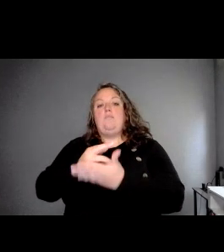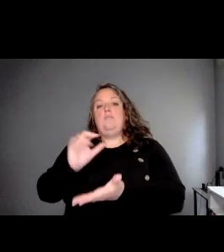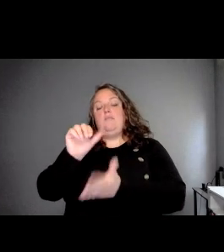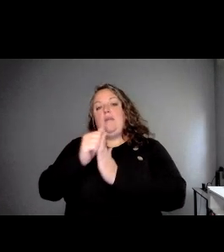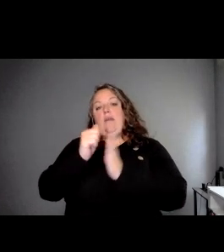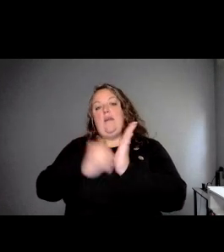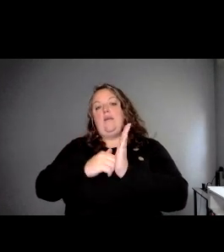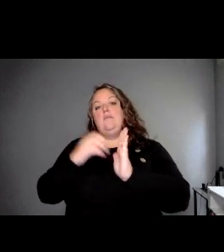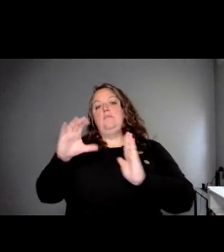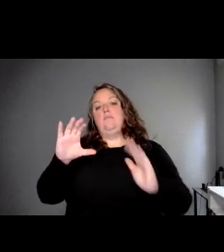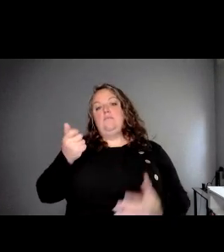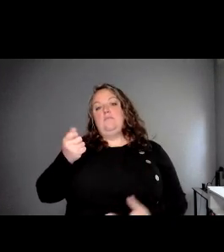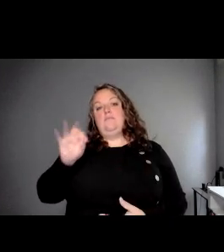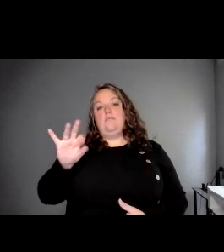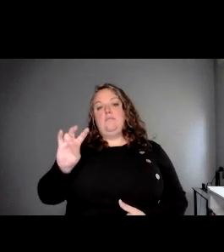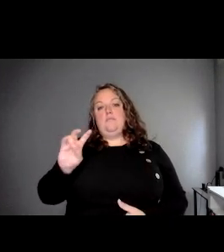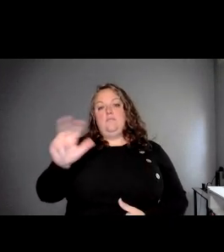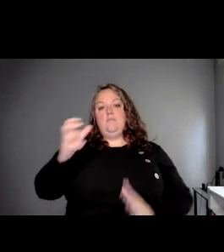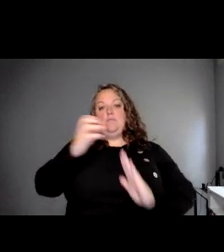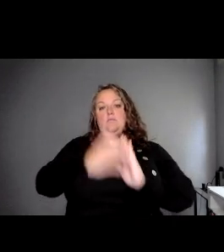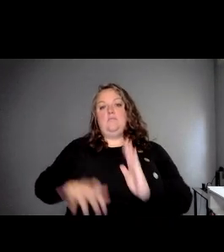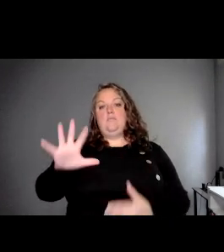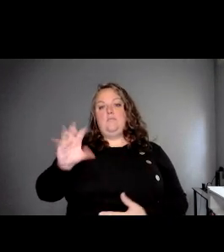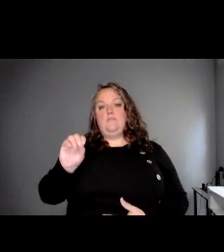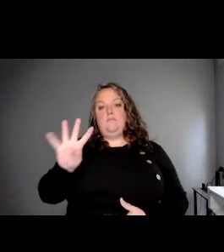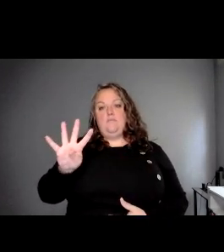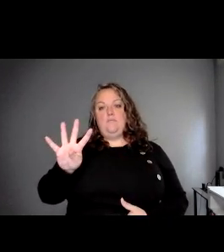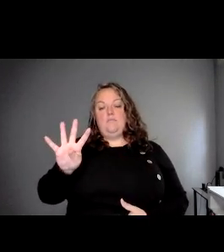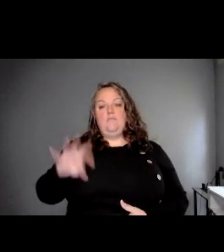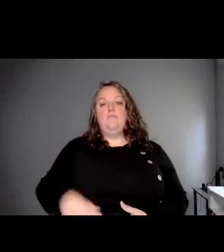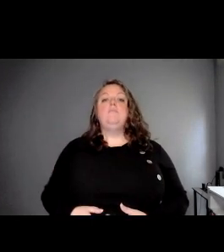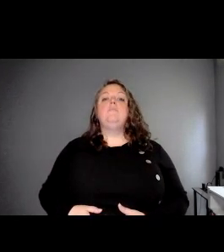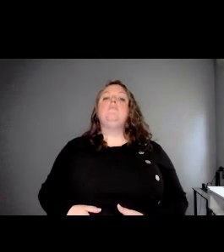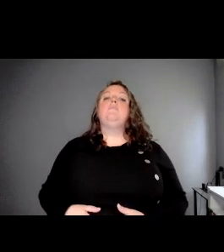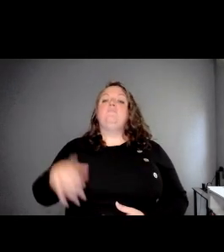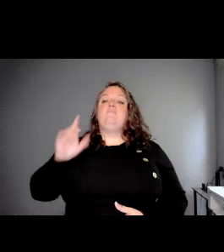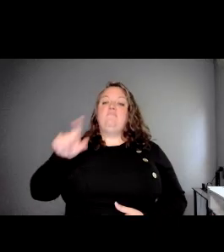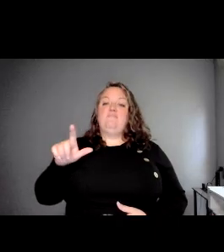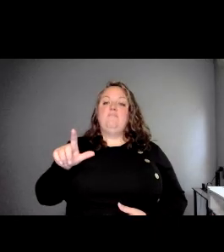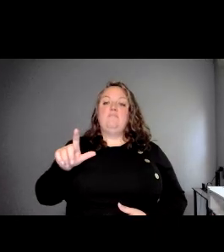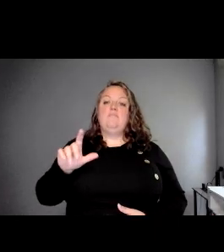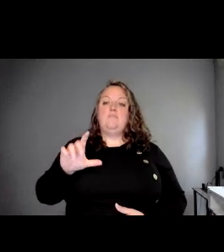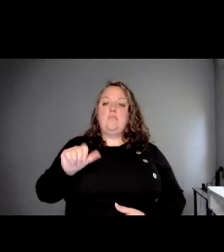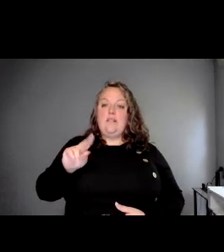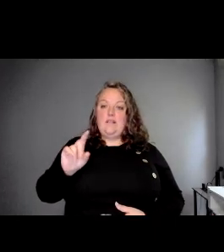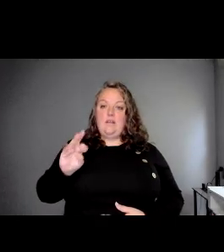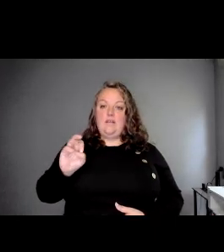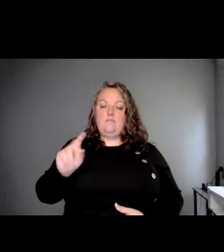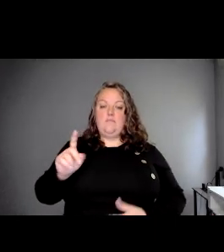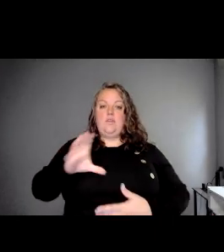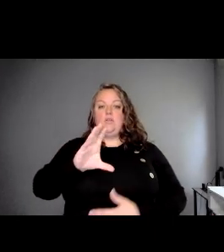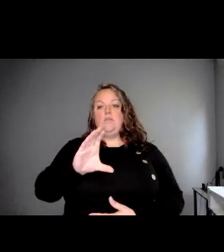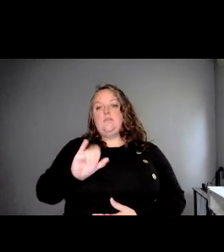of 1973, section 504. It's considered a landmark civil rights law that prohibits discrimination